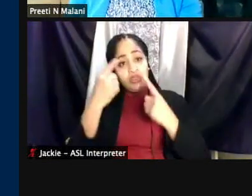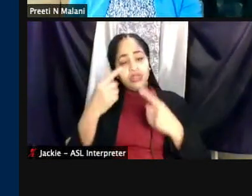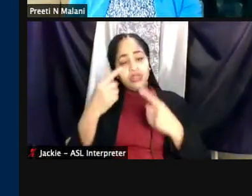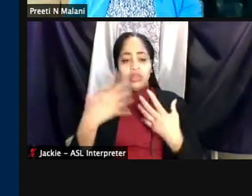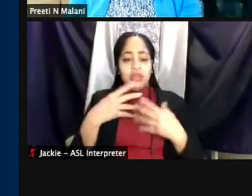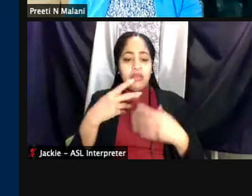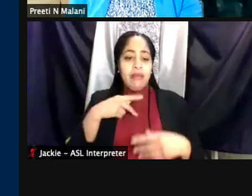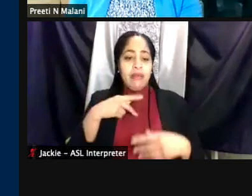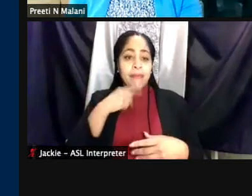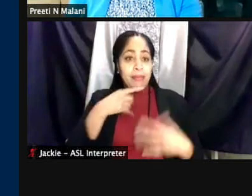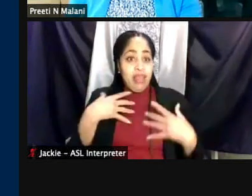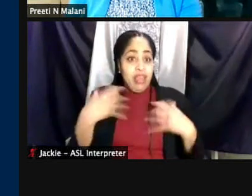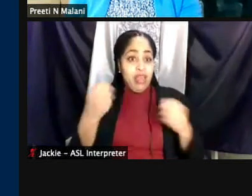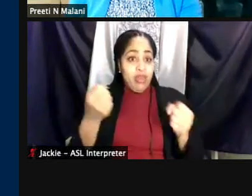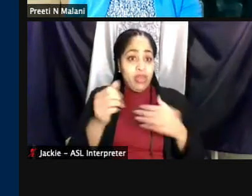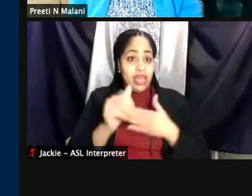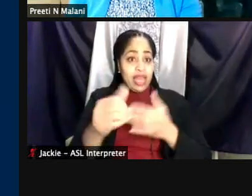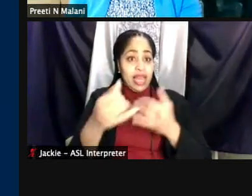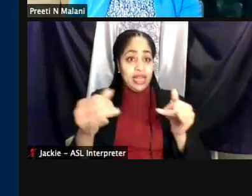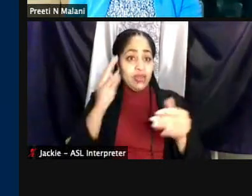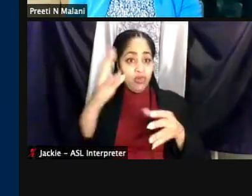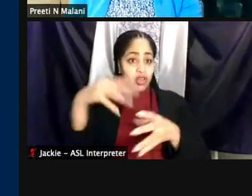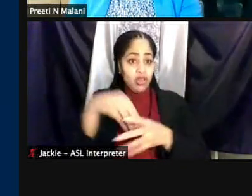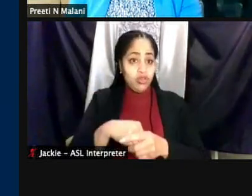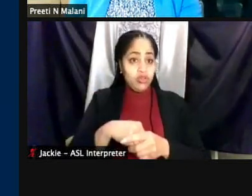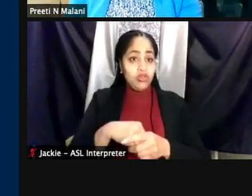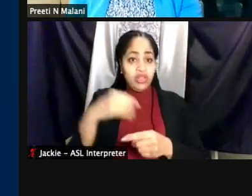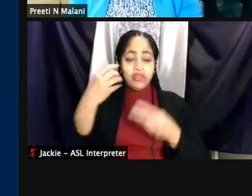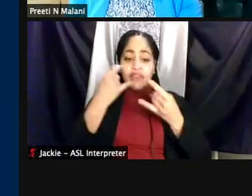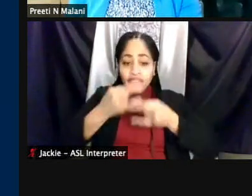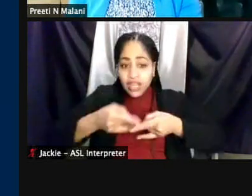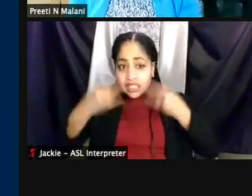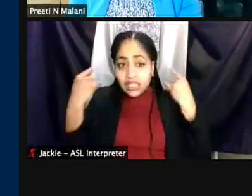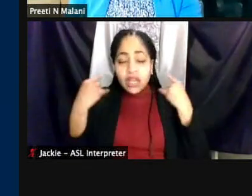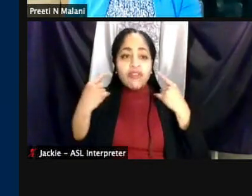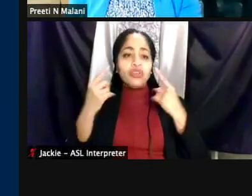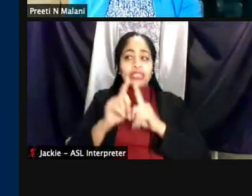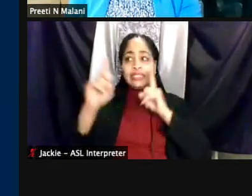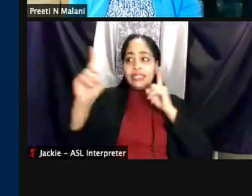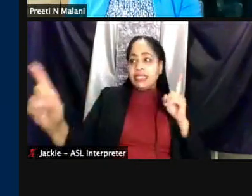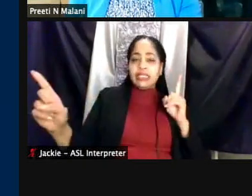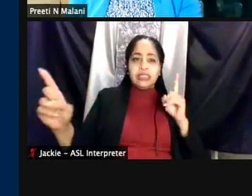will still include the face coverings, distancing, the densified spaces, et cetera.